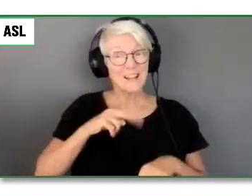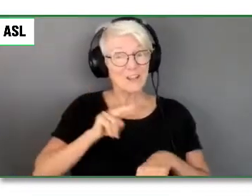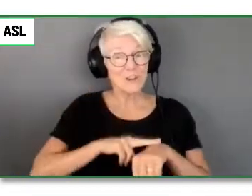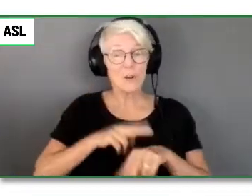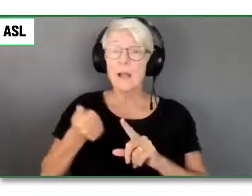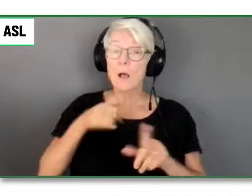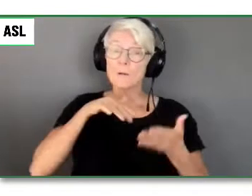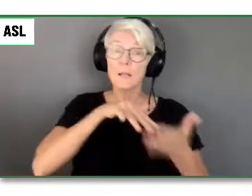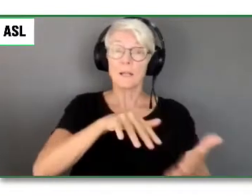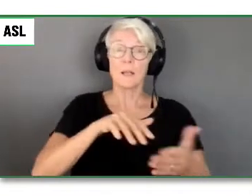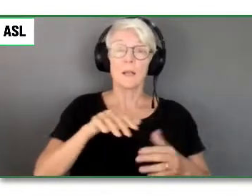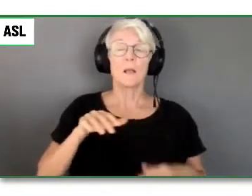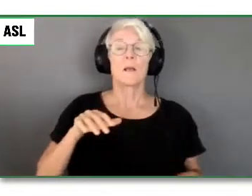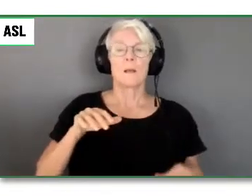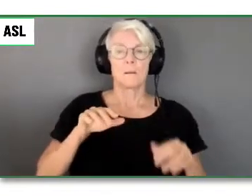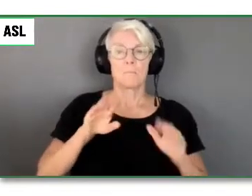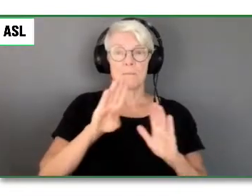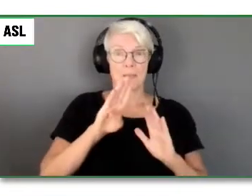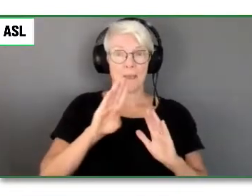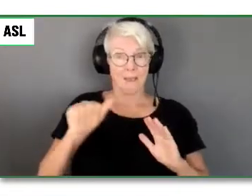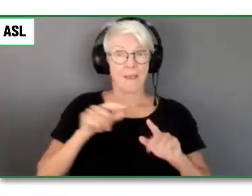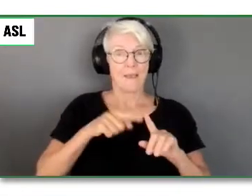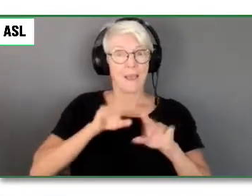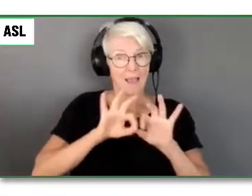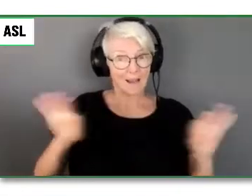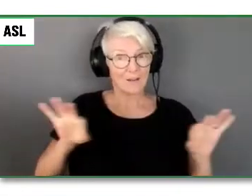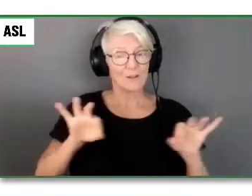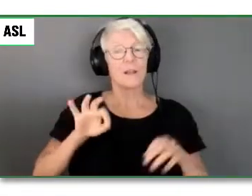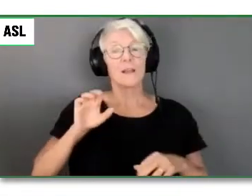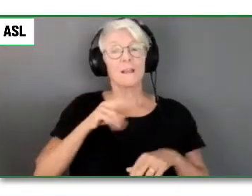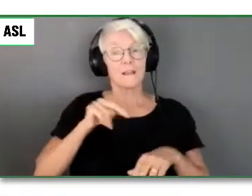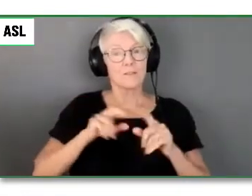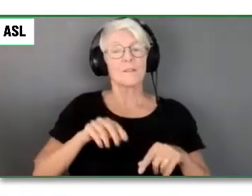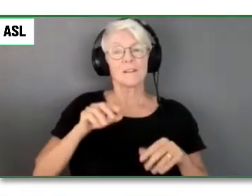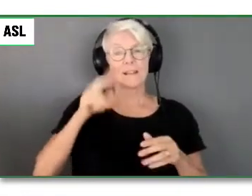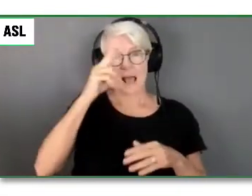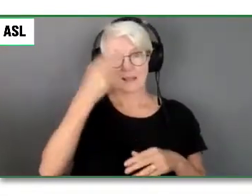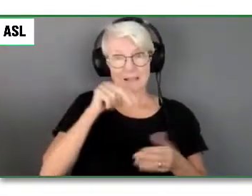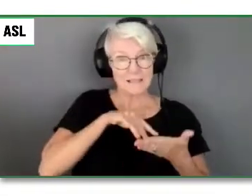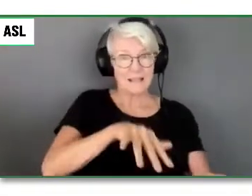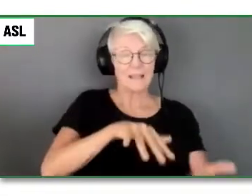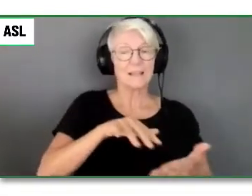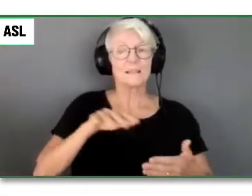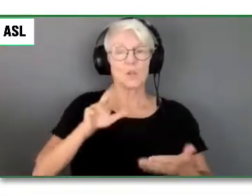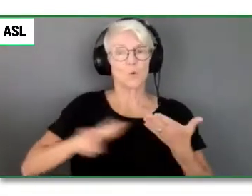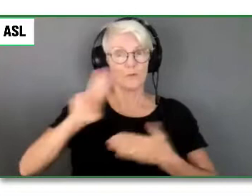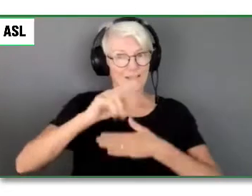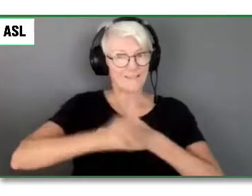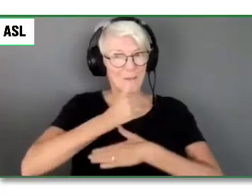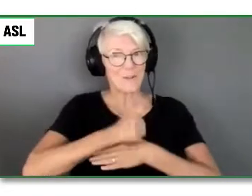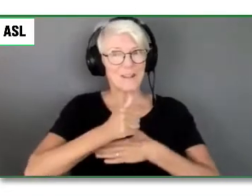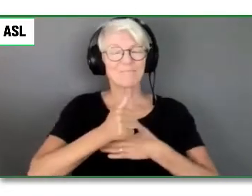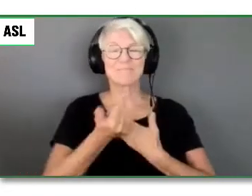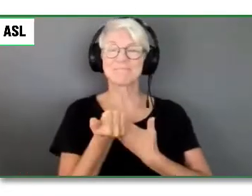Justice and Catholic Studies at St. Mary University in Calgary, Alberta. Welcome Mary.